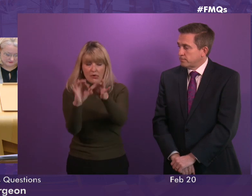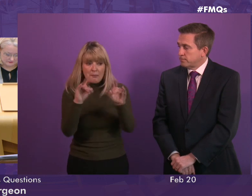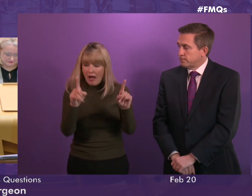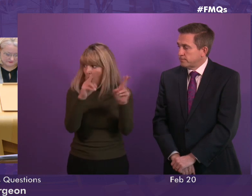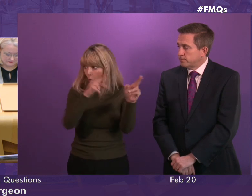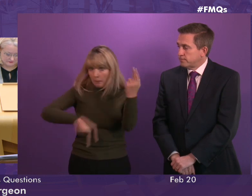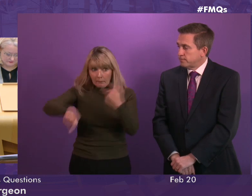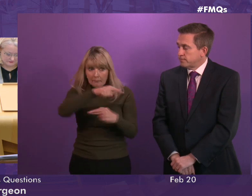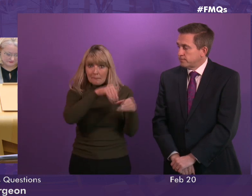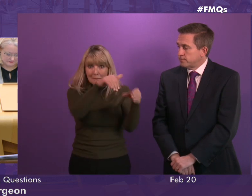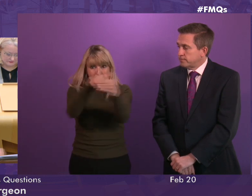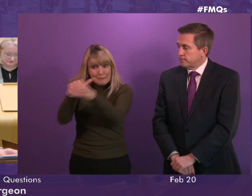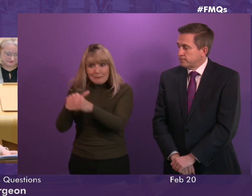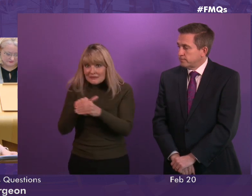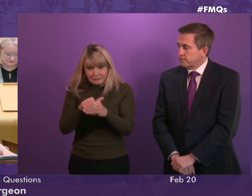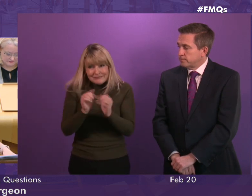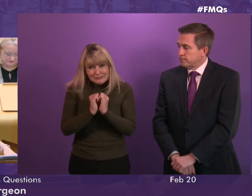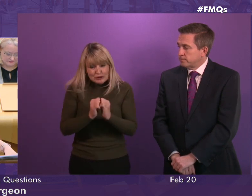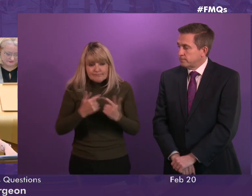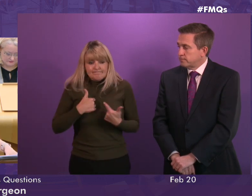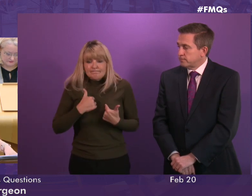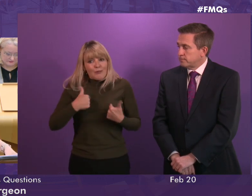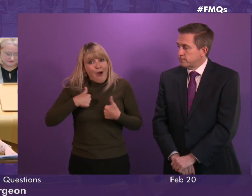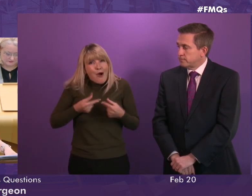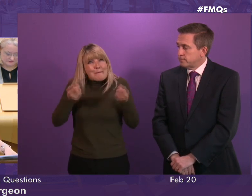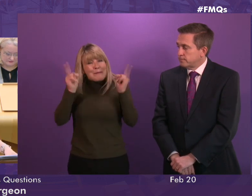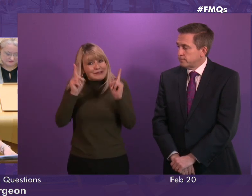appreciate that it would not be appropriate for ministers to interfere in independent